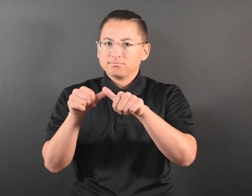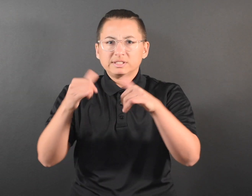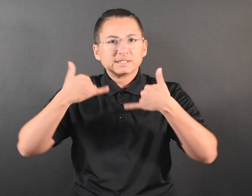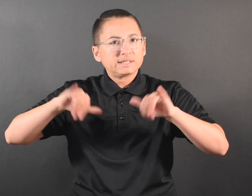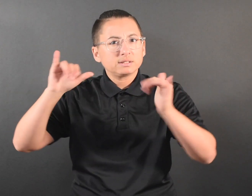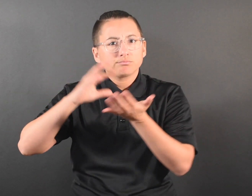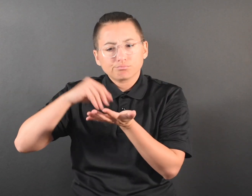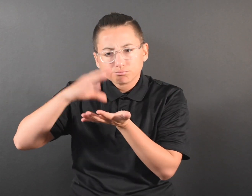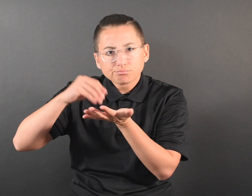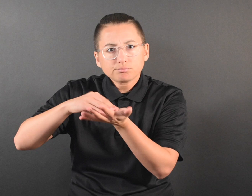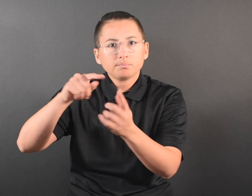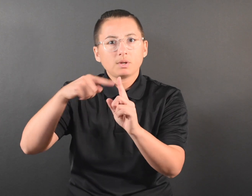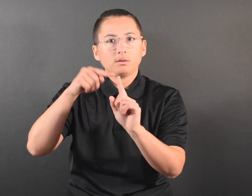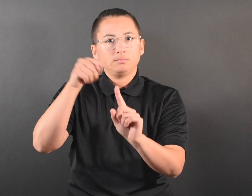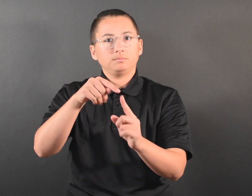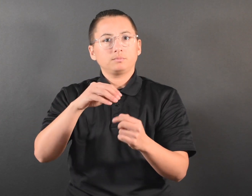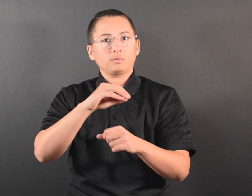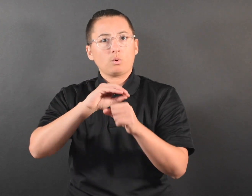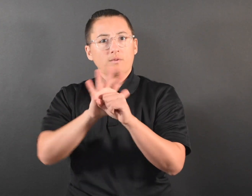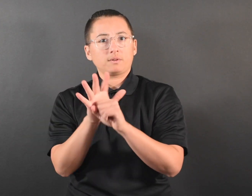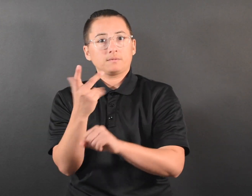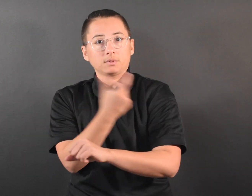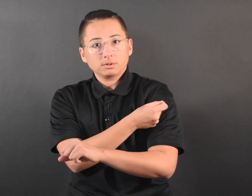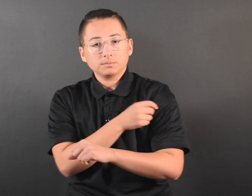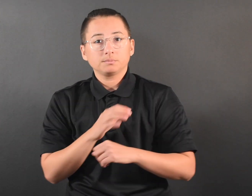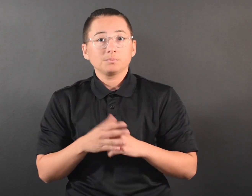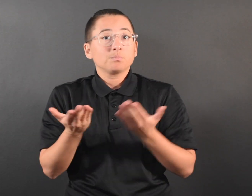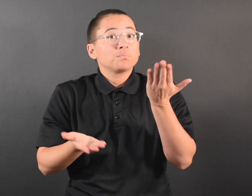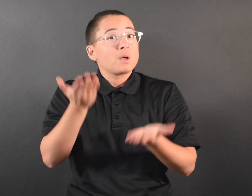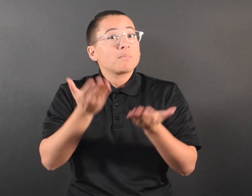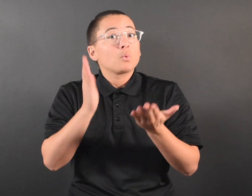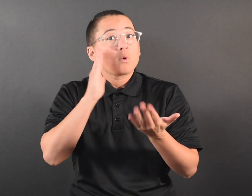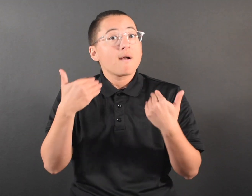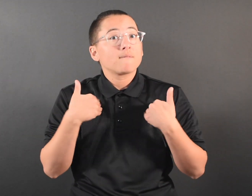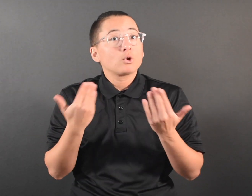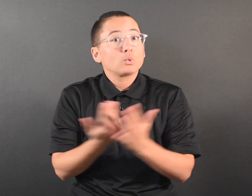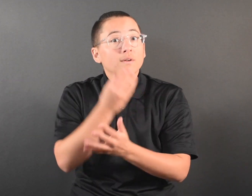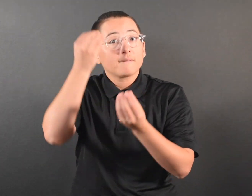As we continue to learn more about the COVID-19 vaccines, there may be new information or